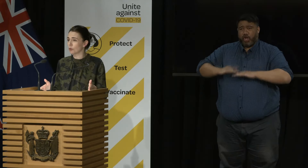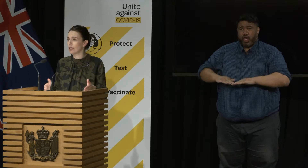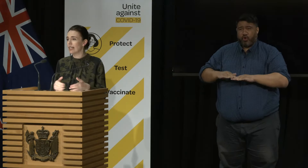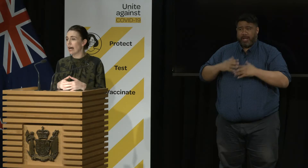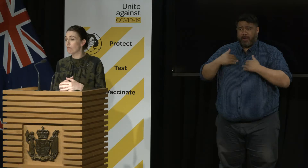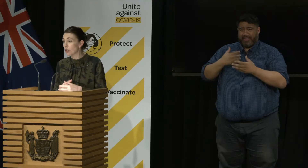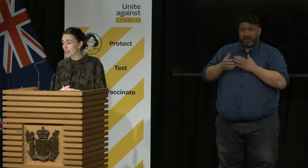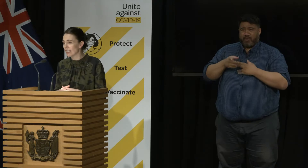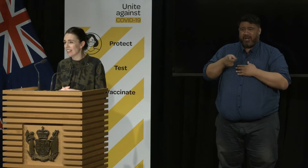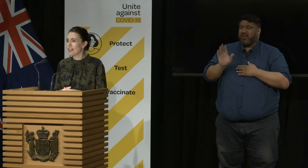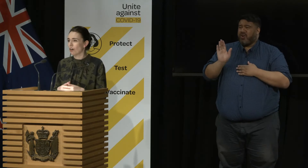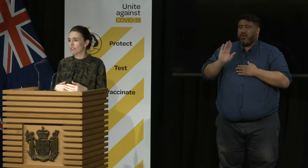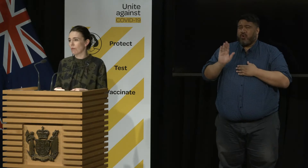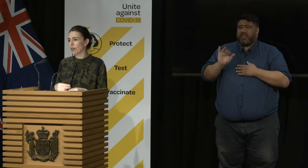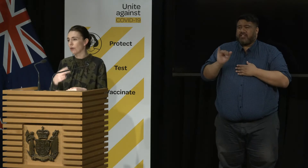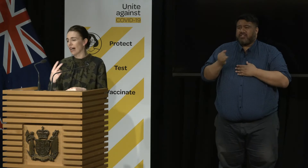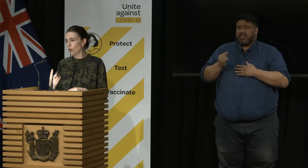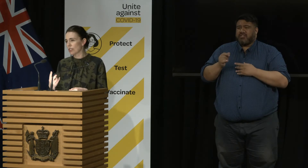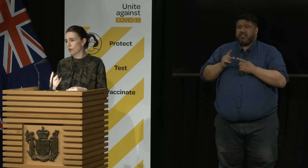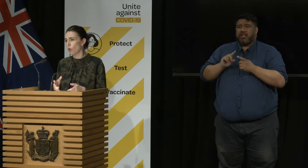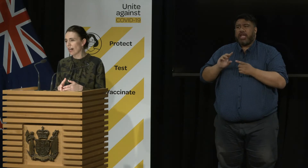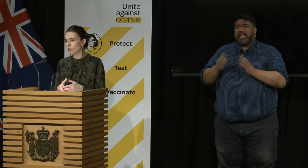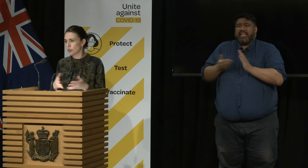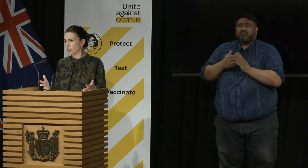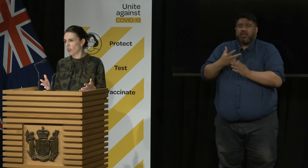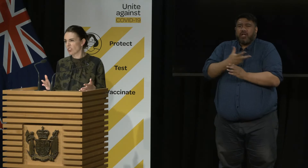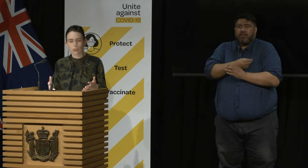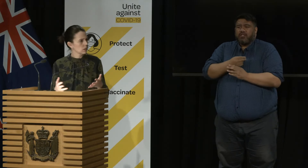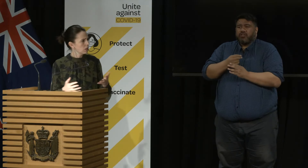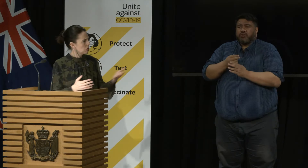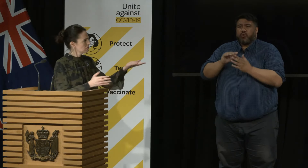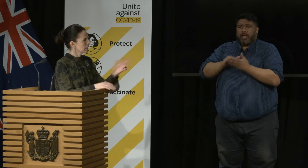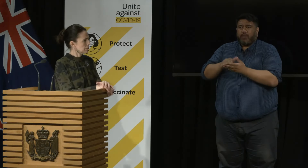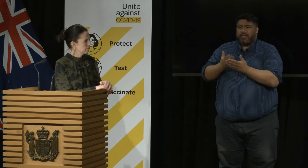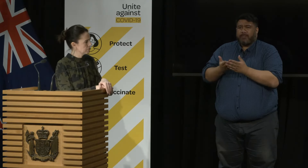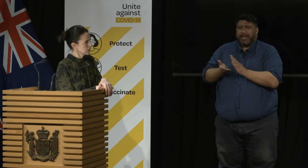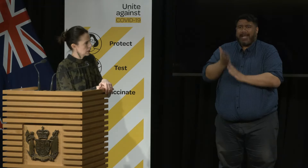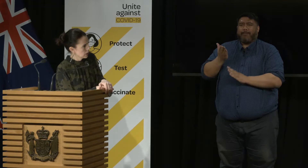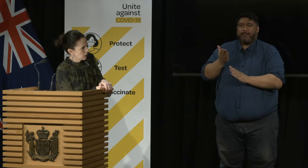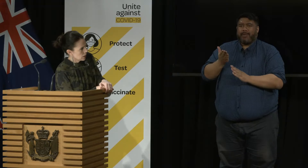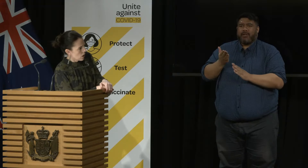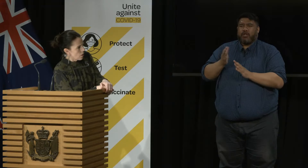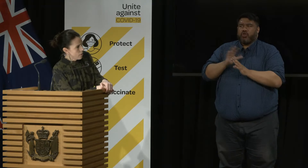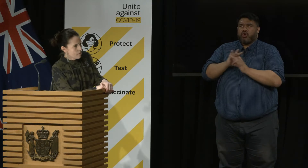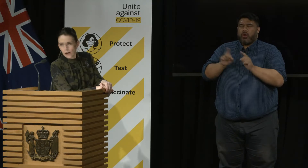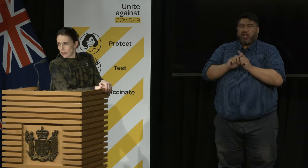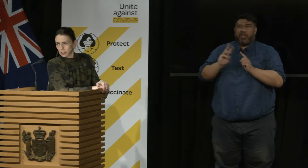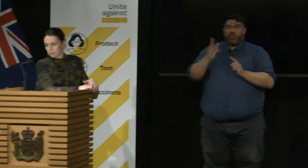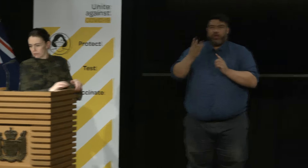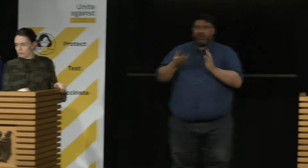inclined to call an additional dose for you know, booster. That's just used to provide the